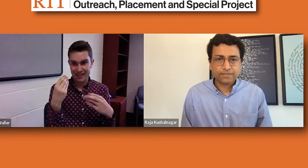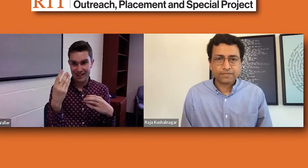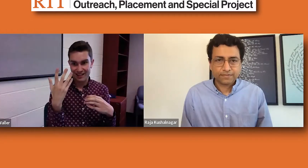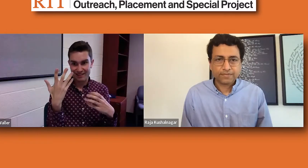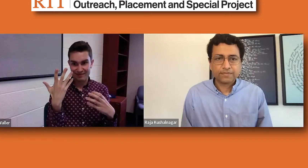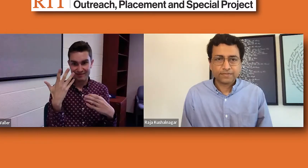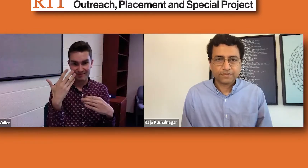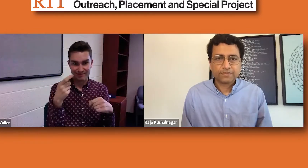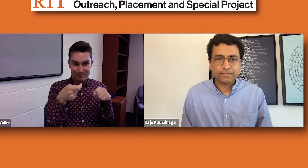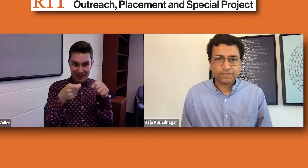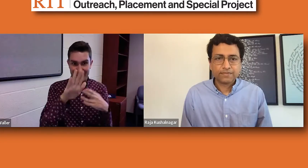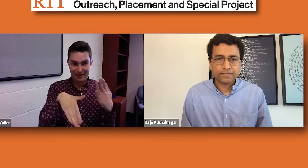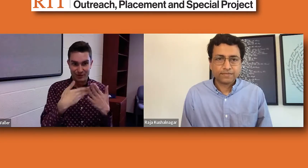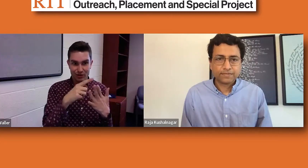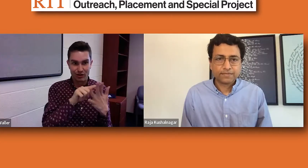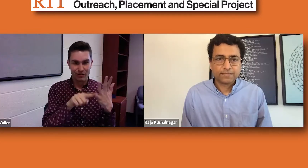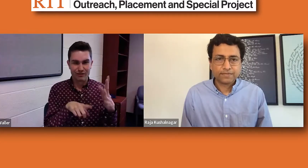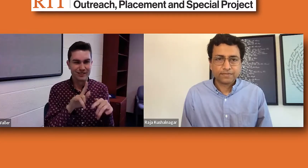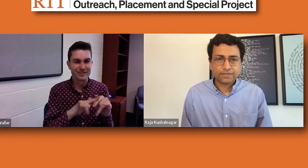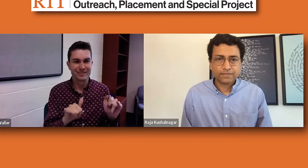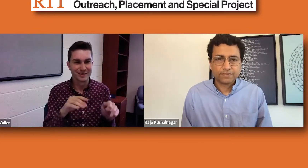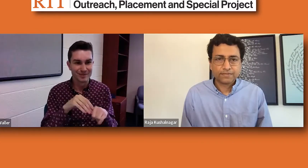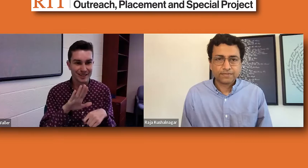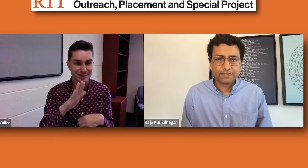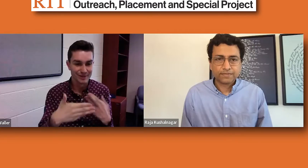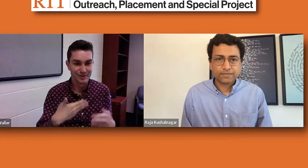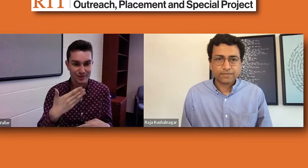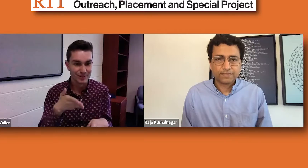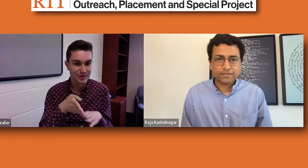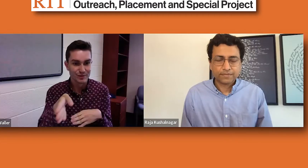So how do you prioritize everything and how do you manage everything